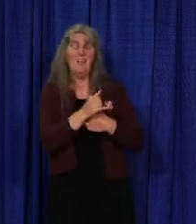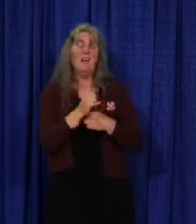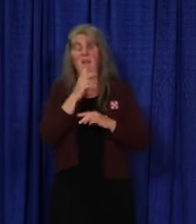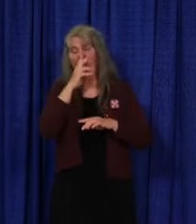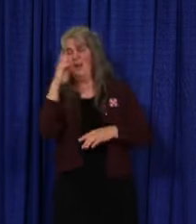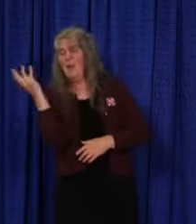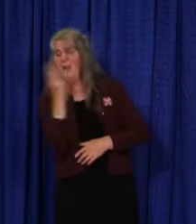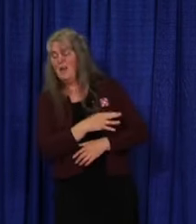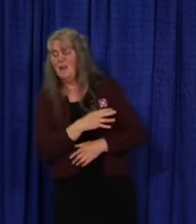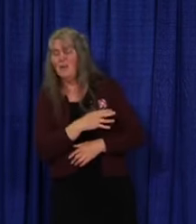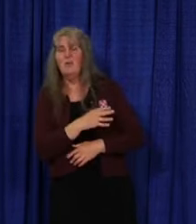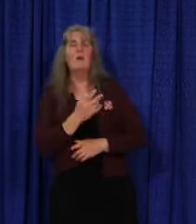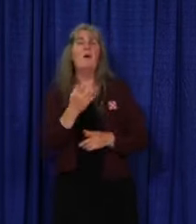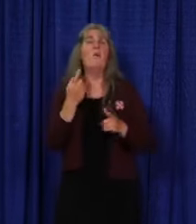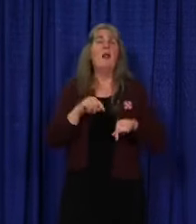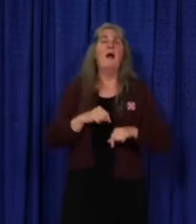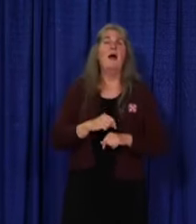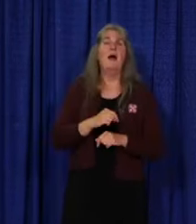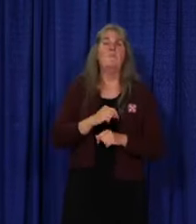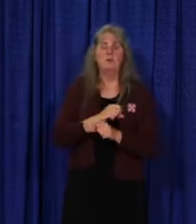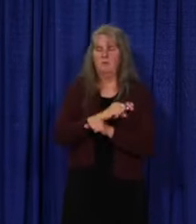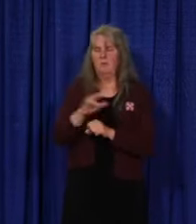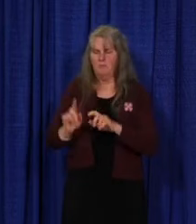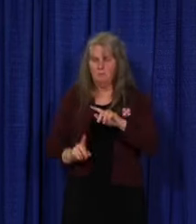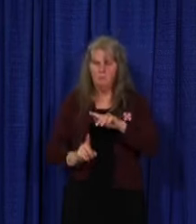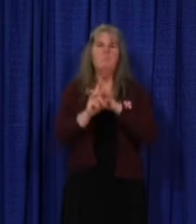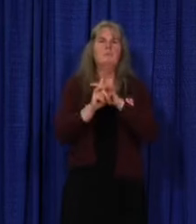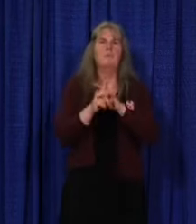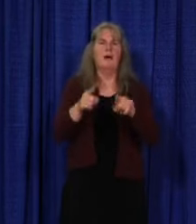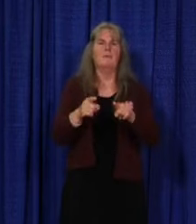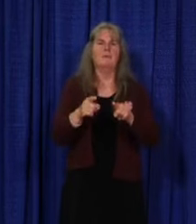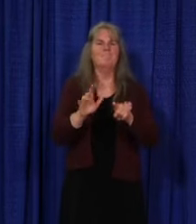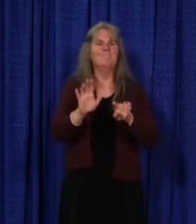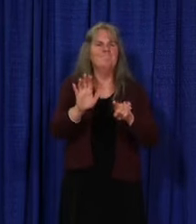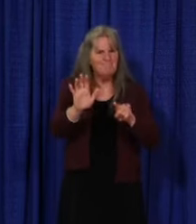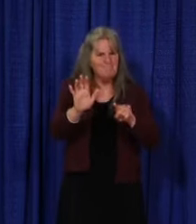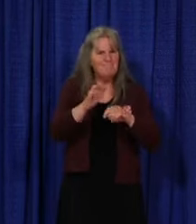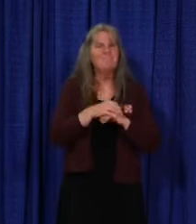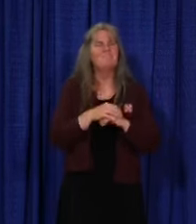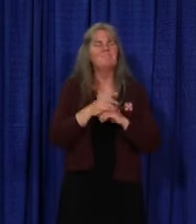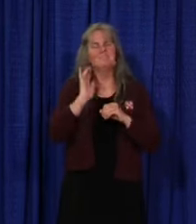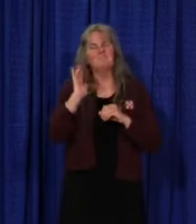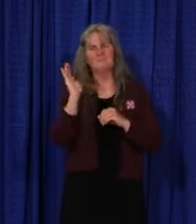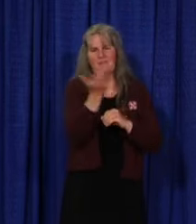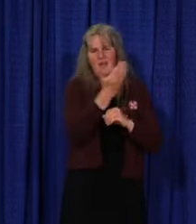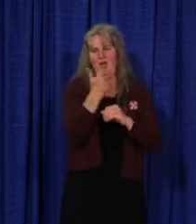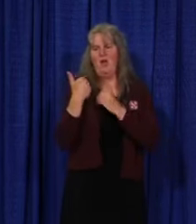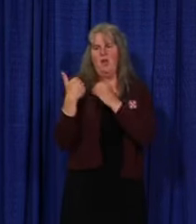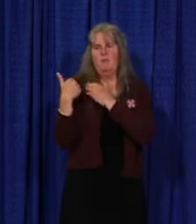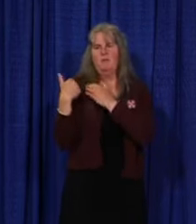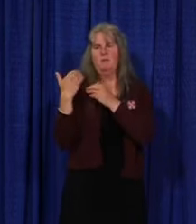down, that is when we let the disease back in. We do have a shared responsibility to each other,